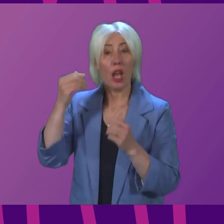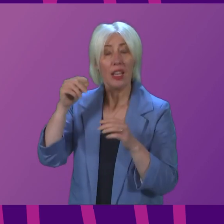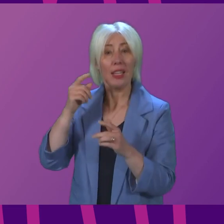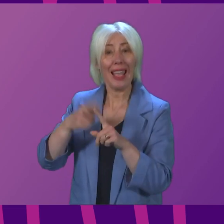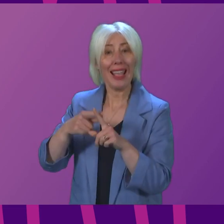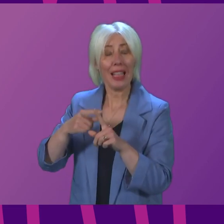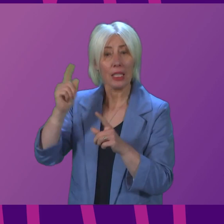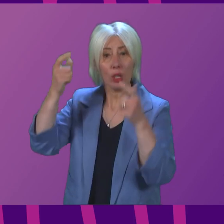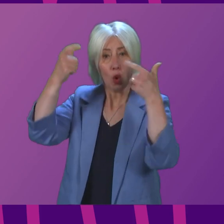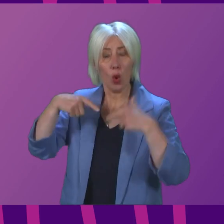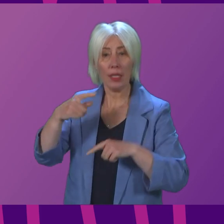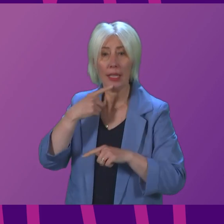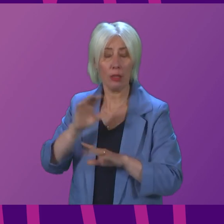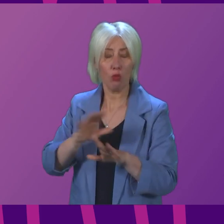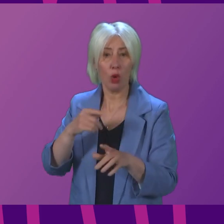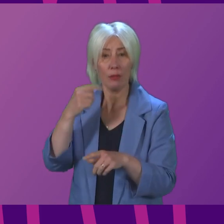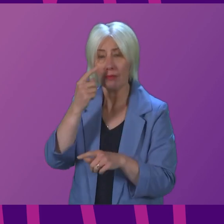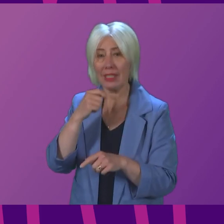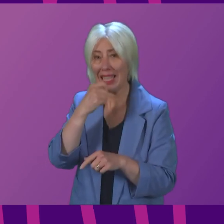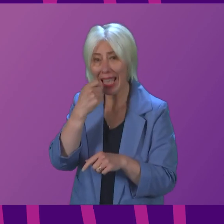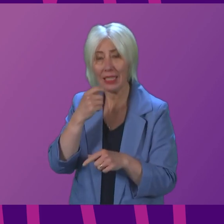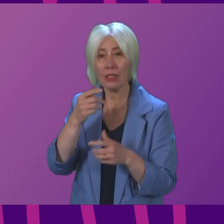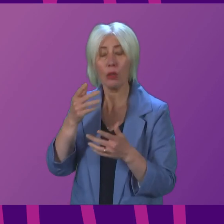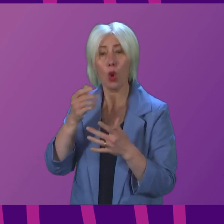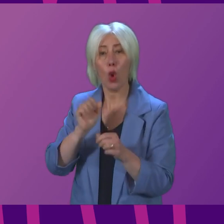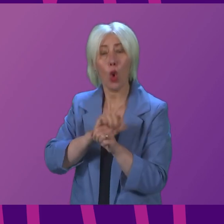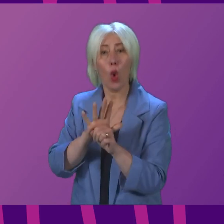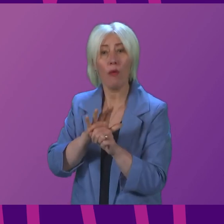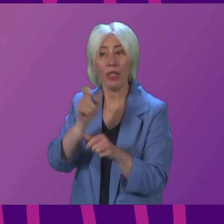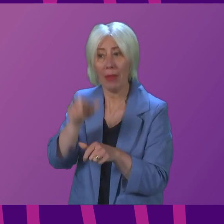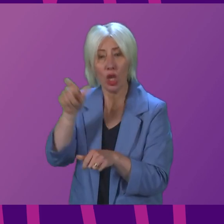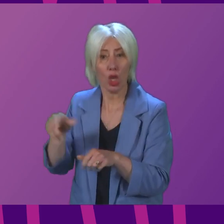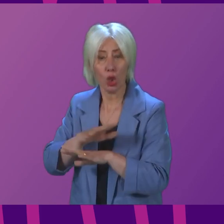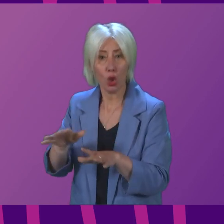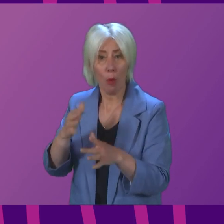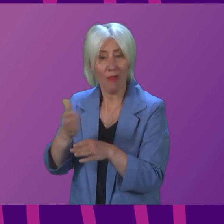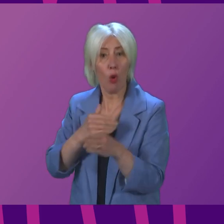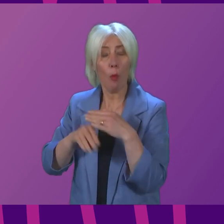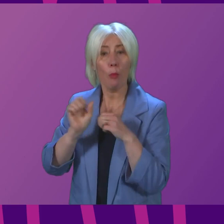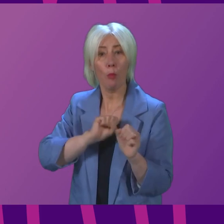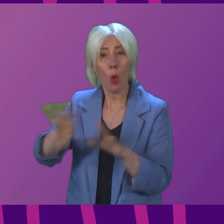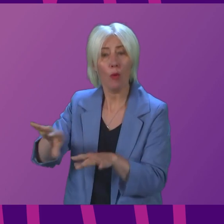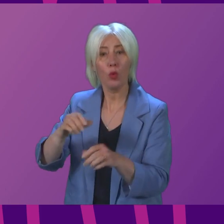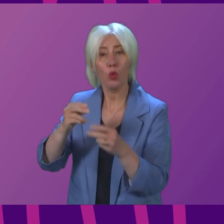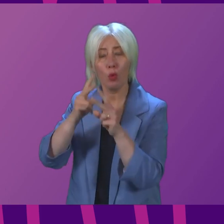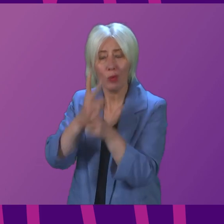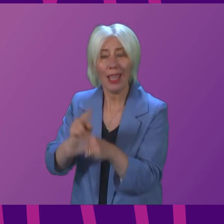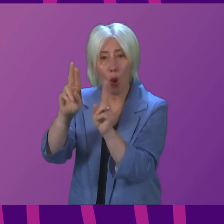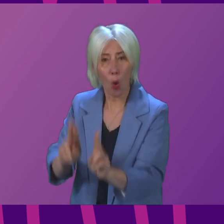and untested Covid patients into care homes was “unlawful”, unreasonable and “irrational”. It was described as